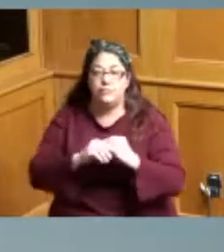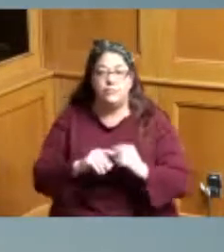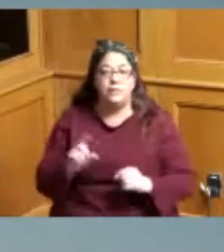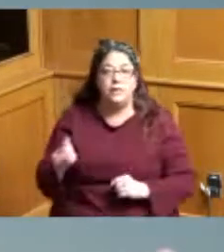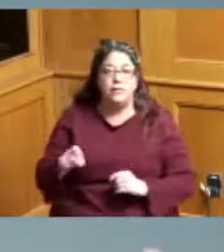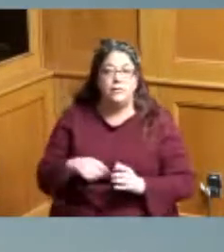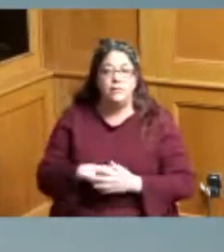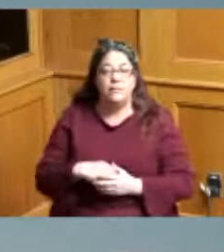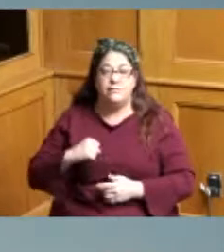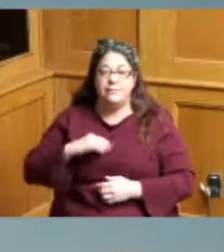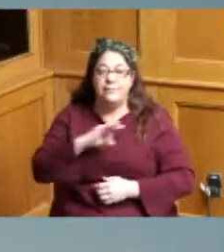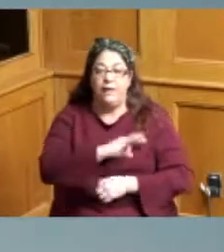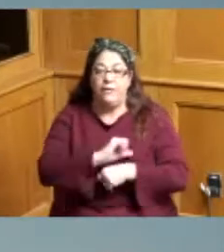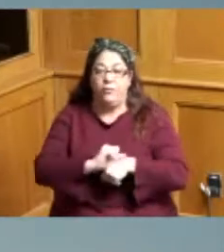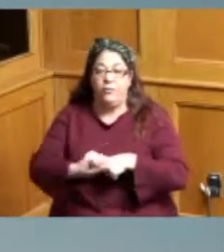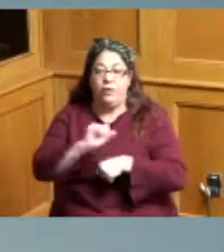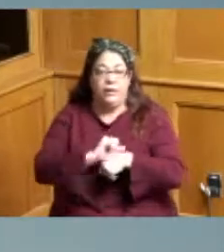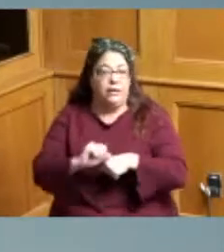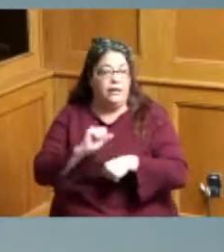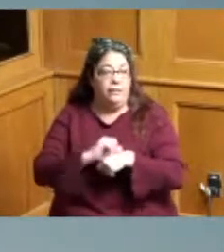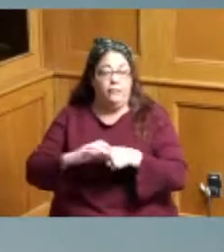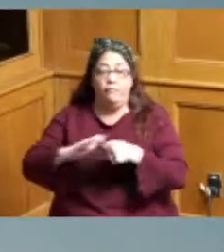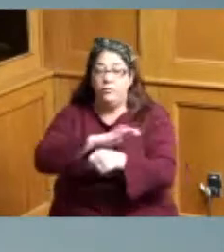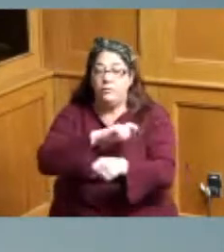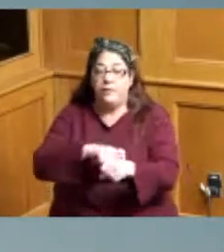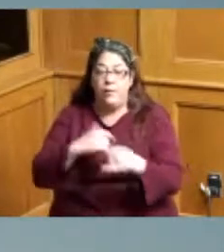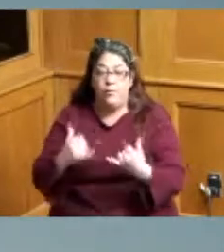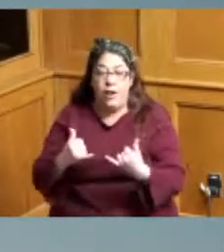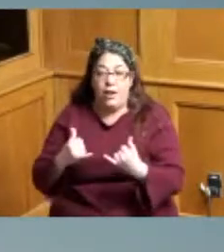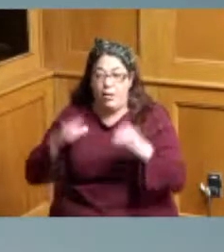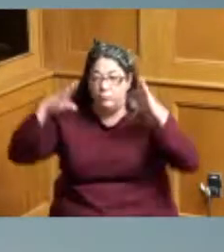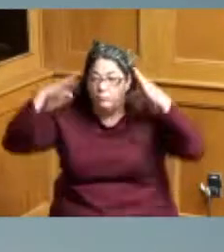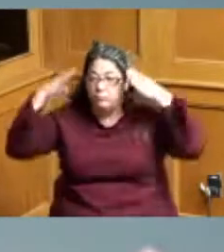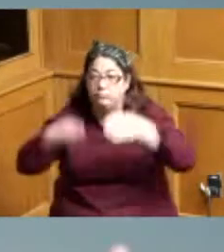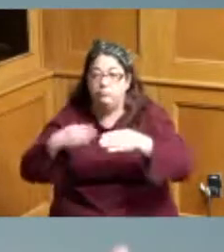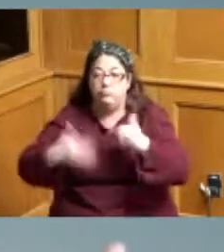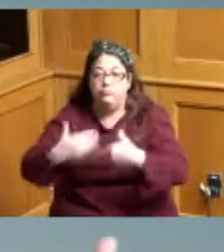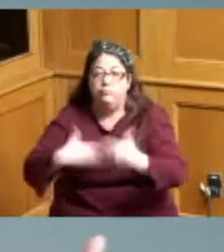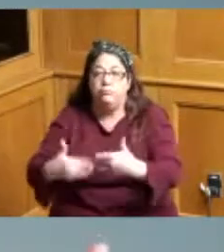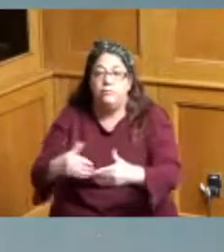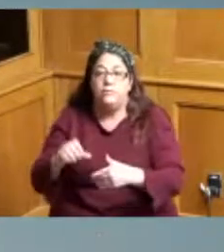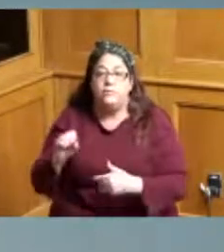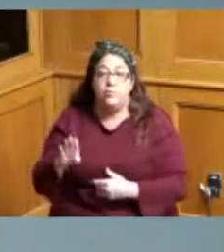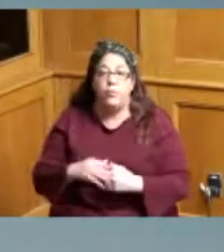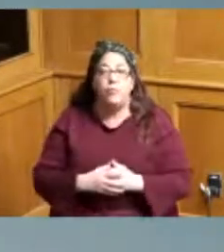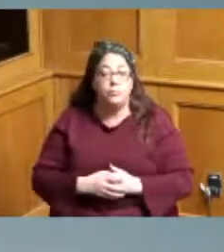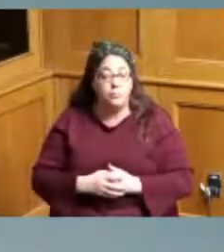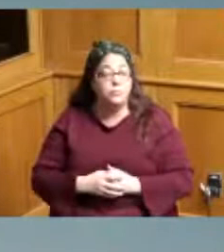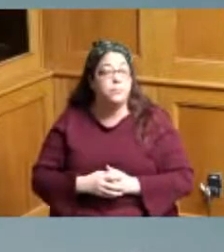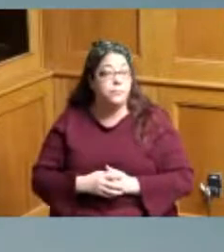staff working full time right now on making sure we can get all these questions answered over the